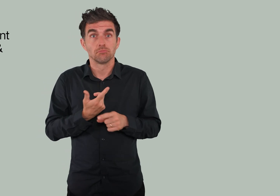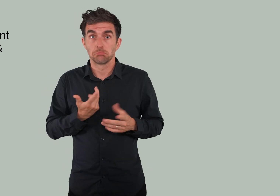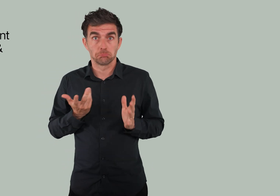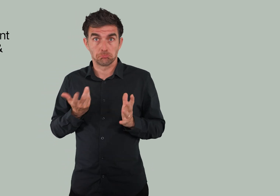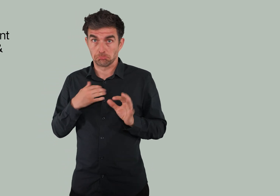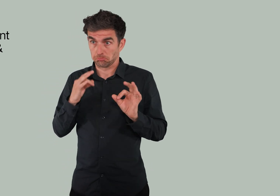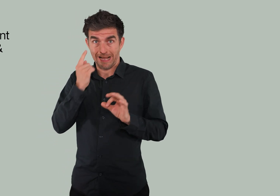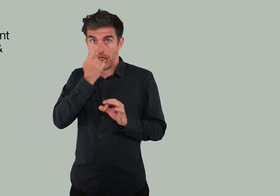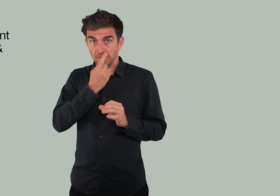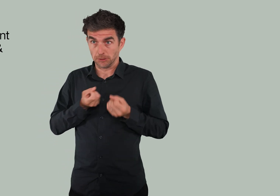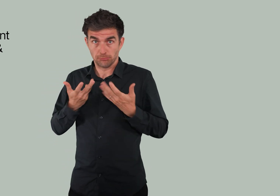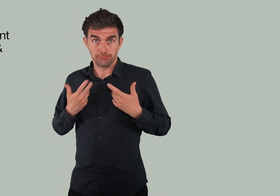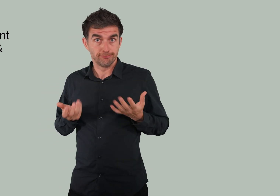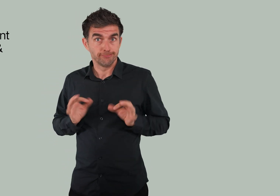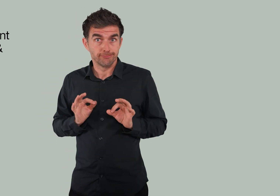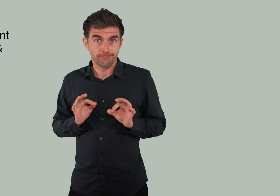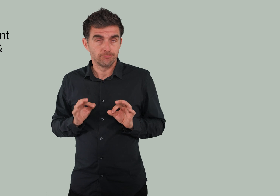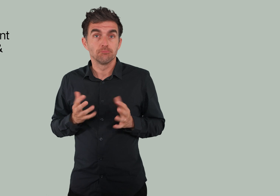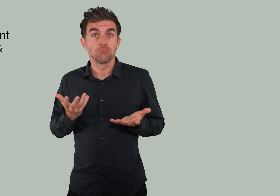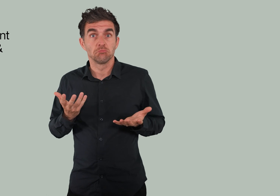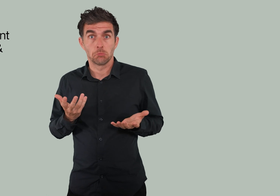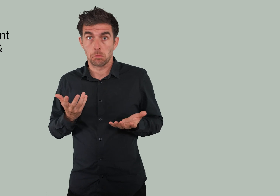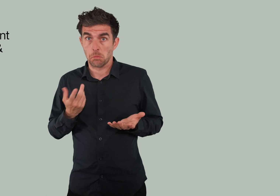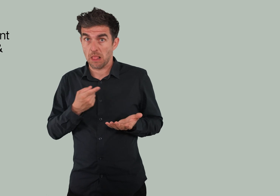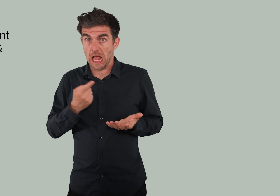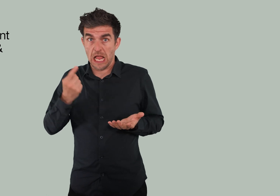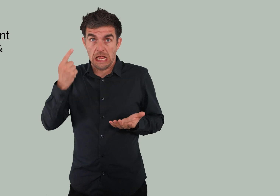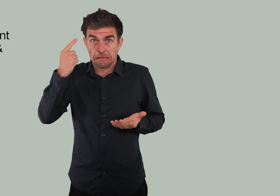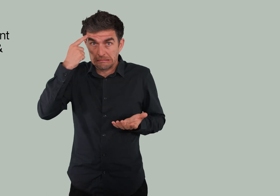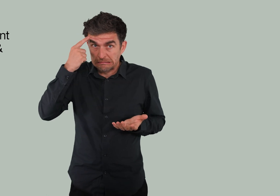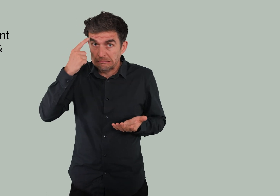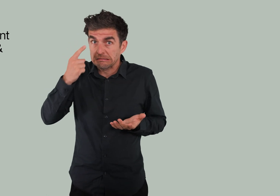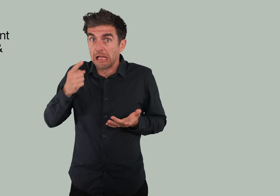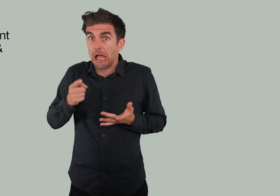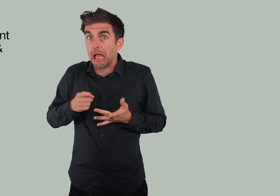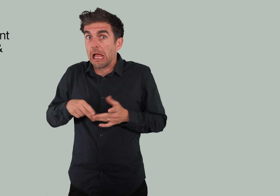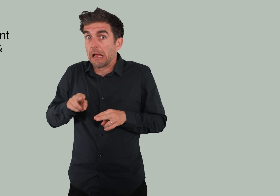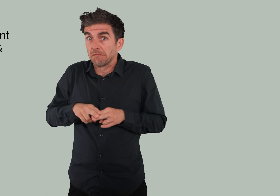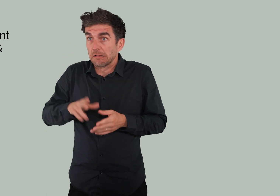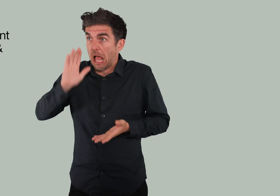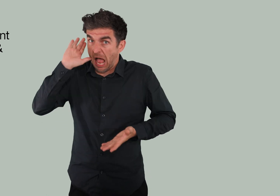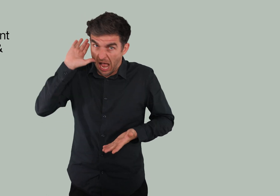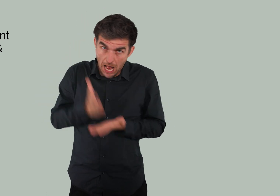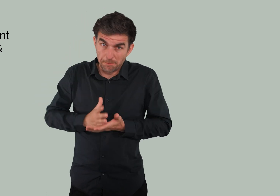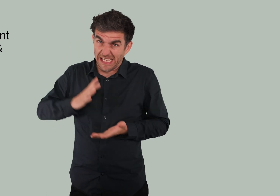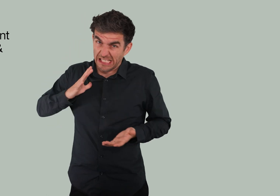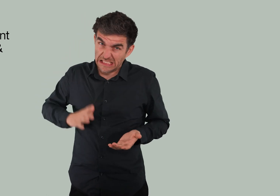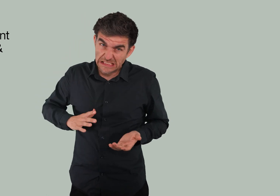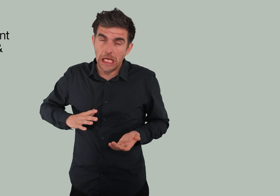they did not provide evidence because they assumed if it was necessary,